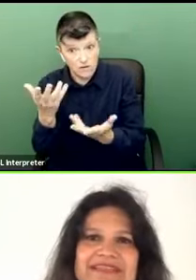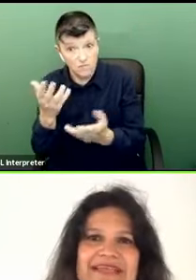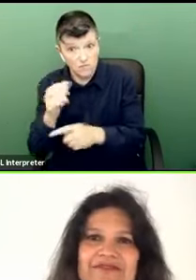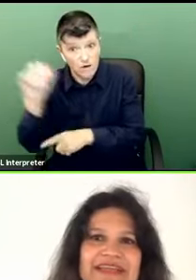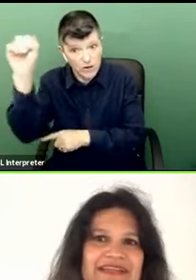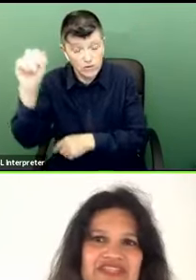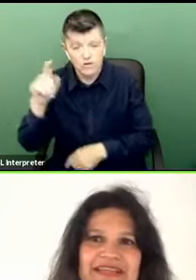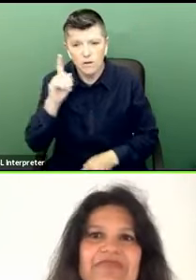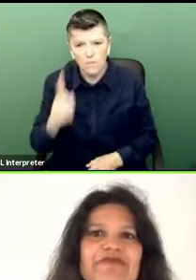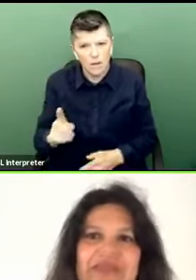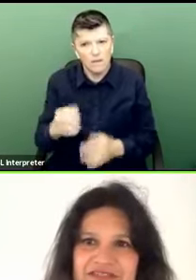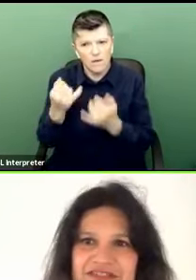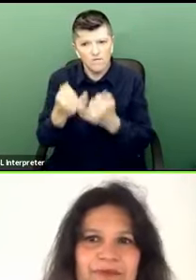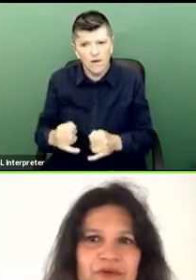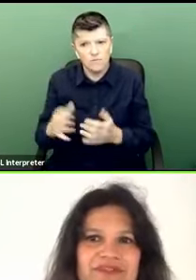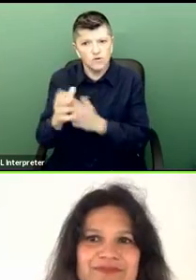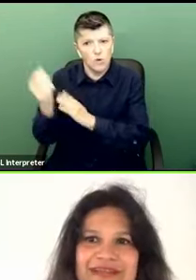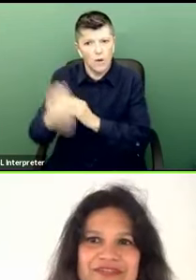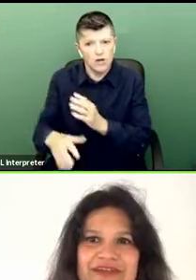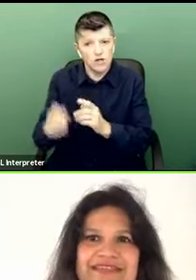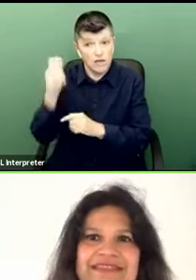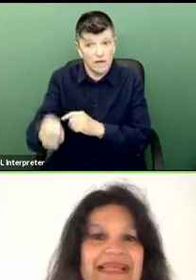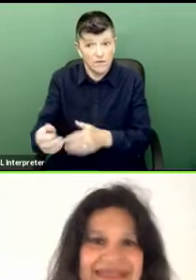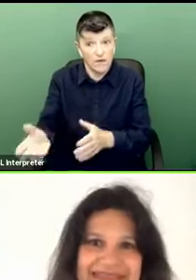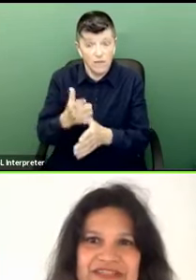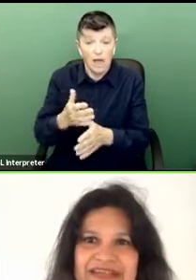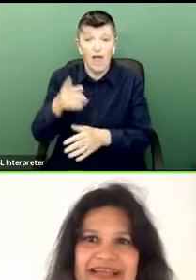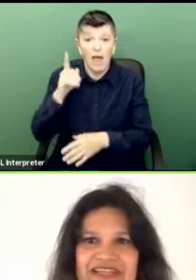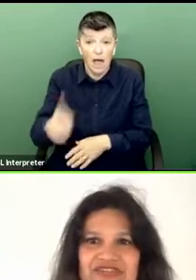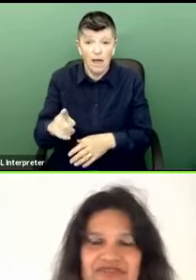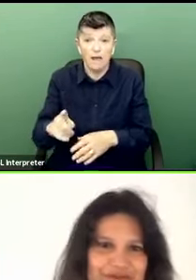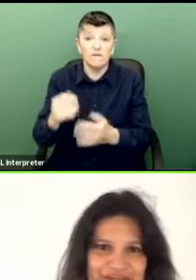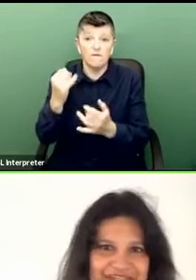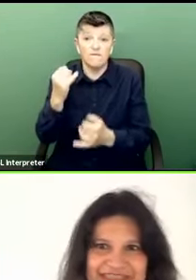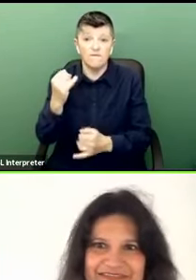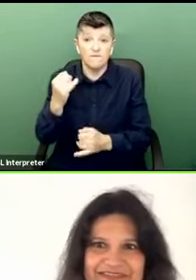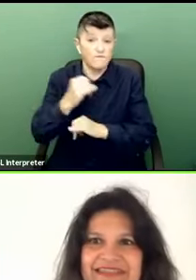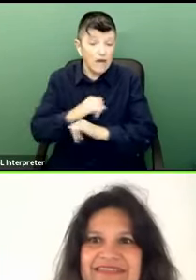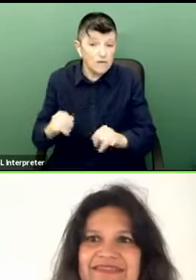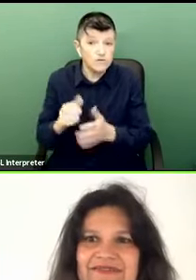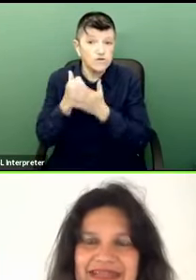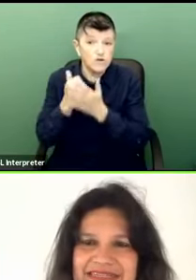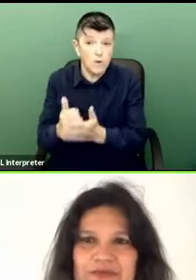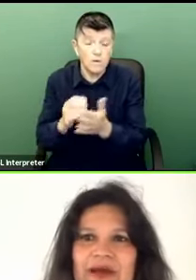Thank you for that hopeful note on India . We will